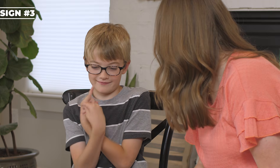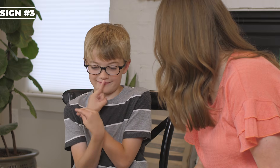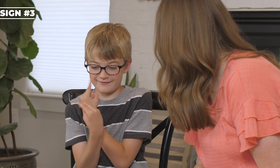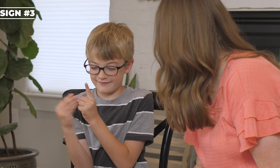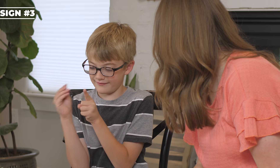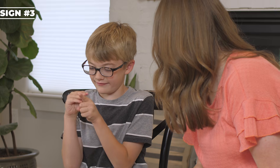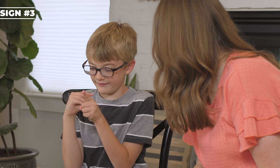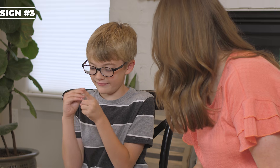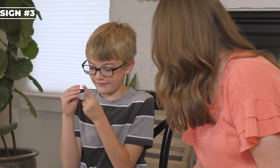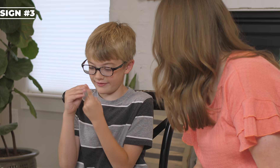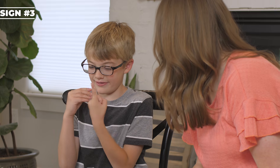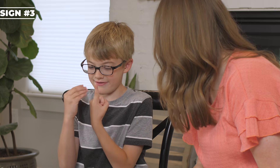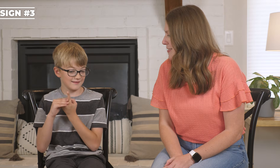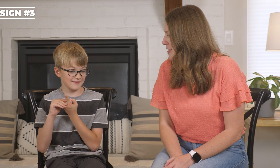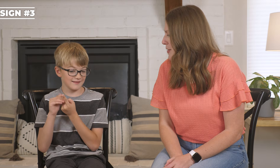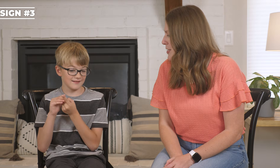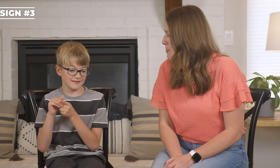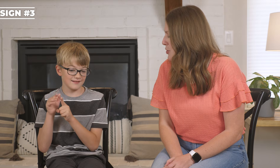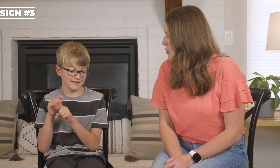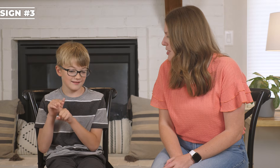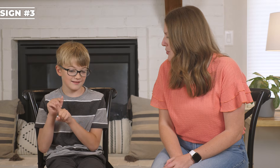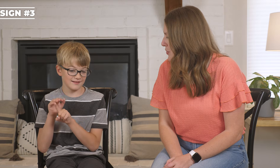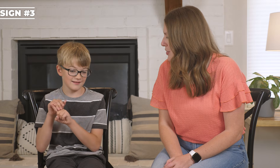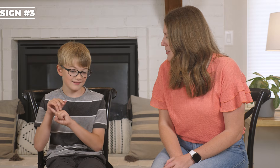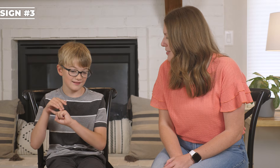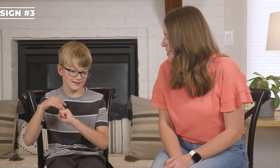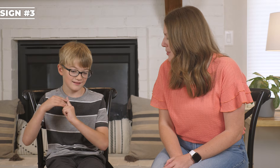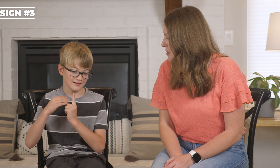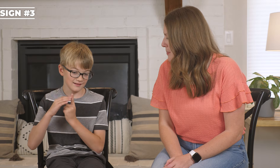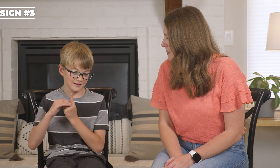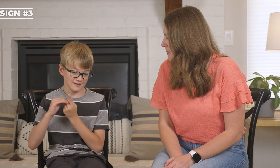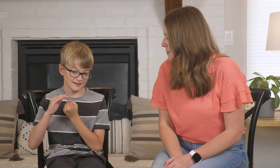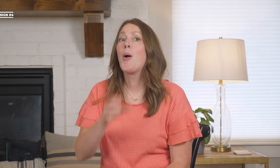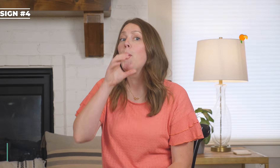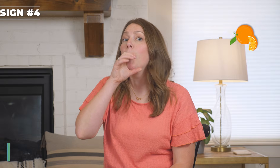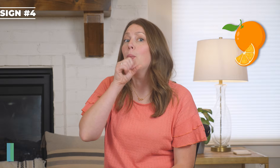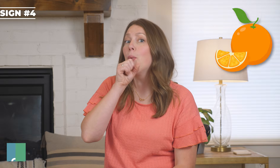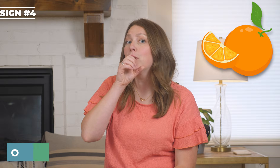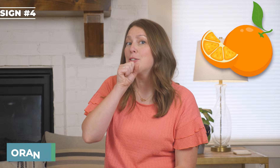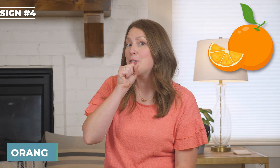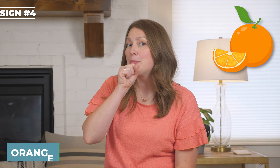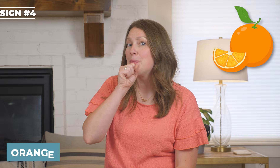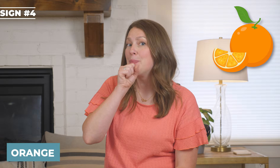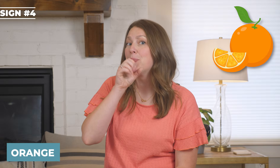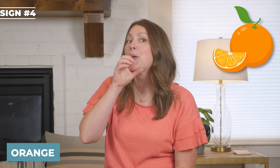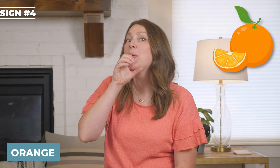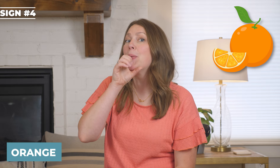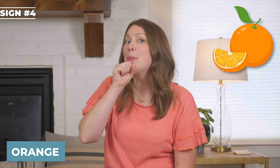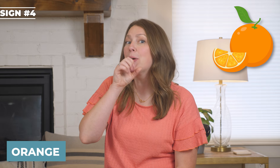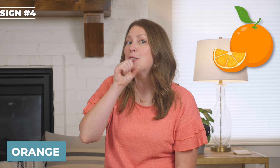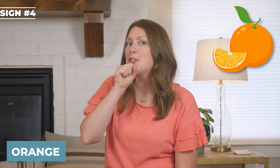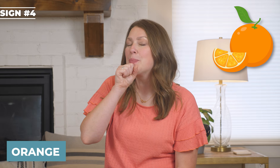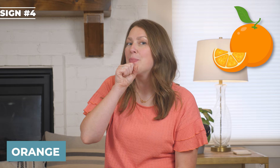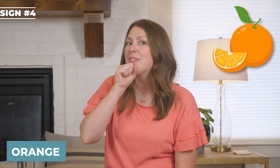[LANE MAKES SOUNDS] You have a special skill for sounds. Orange